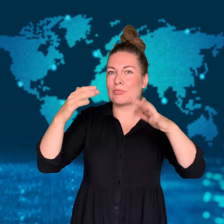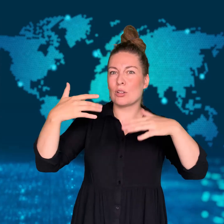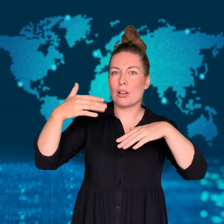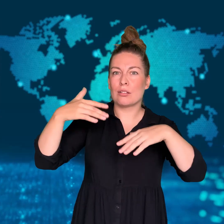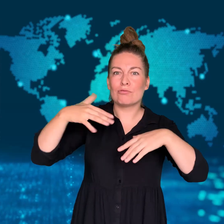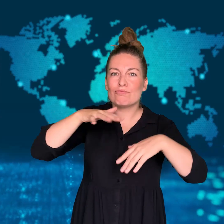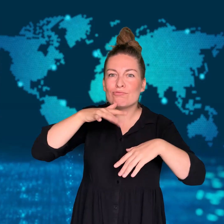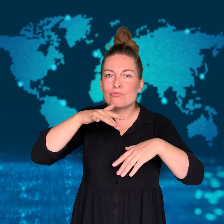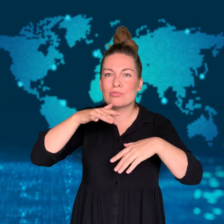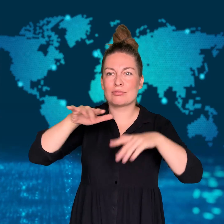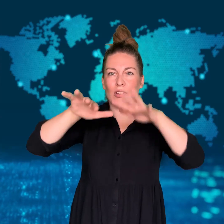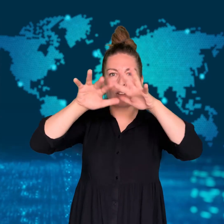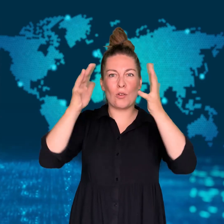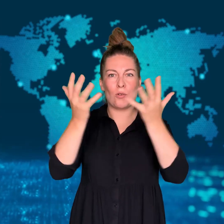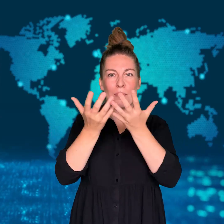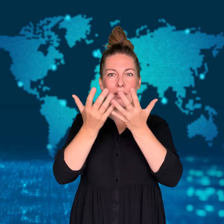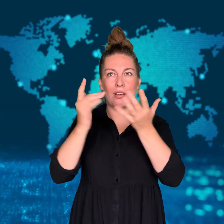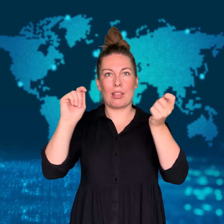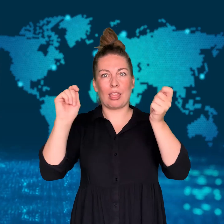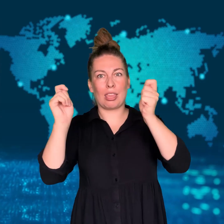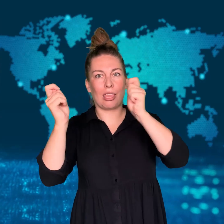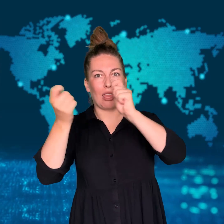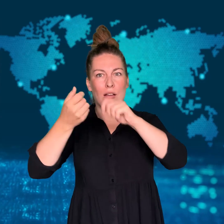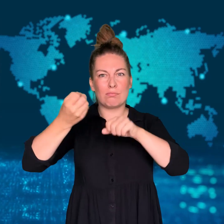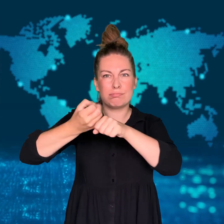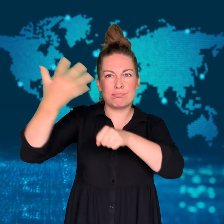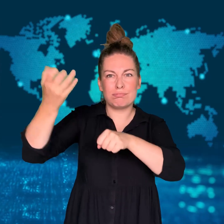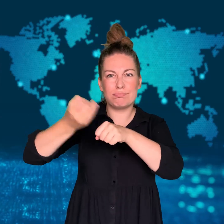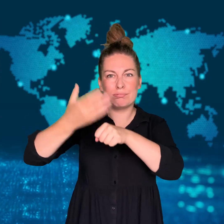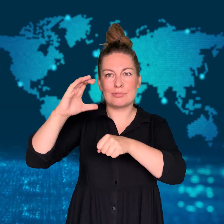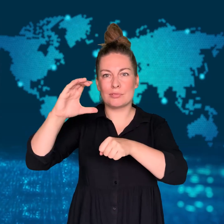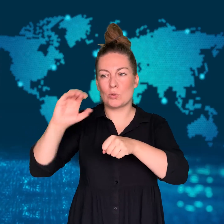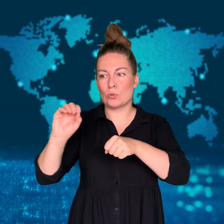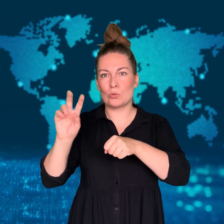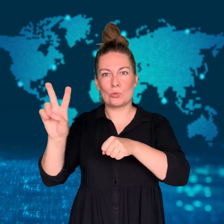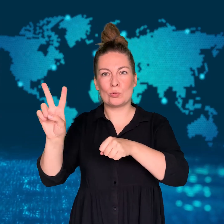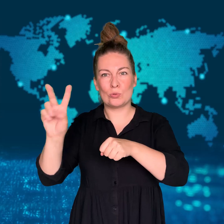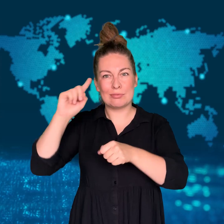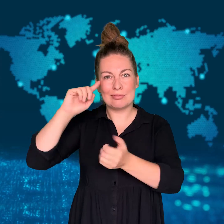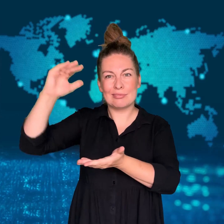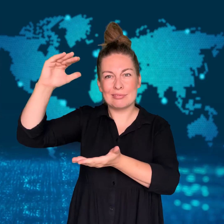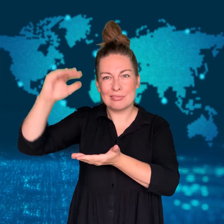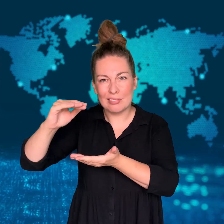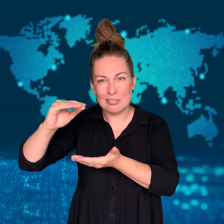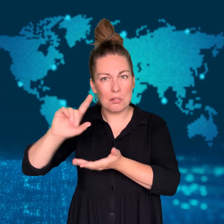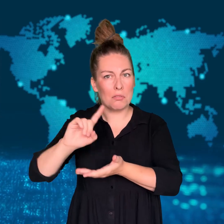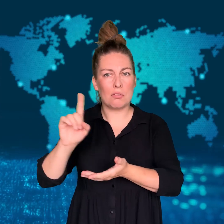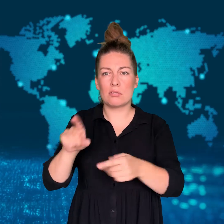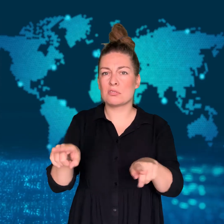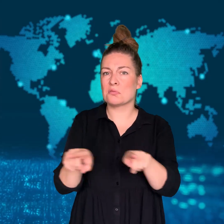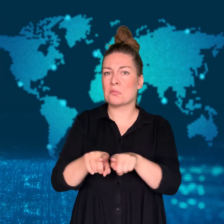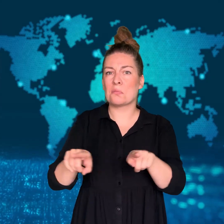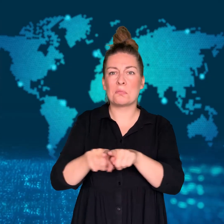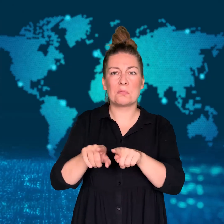because the new bricks "didn't reduce carbon emissions."